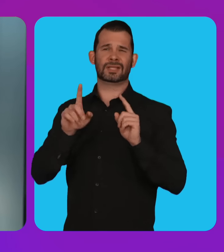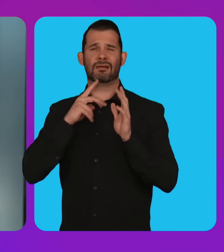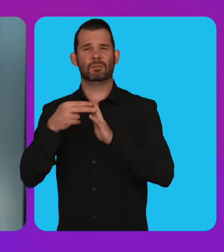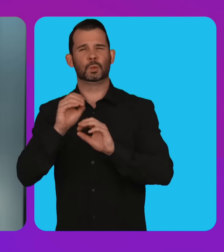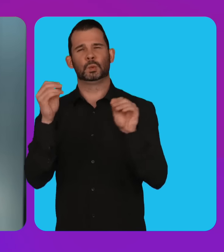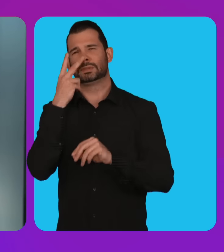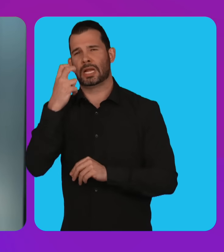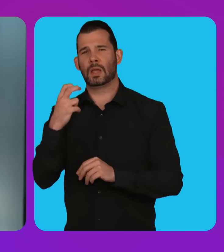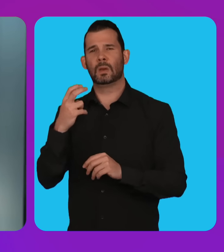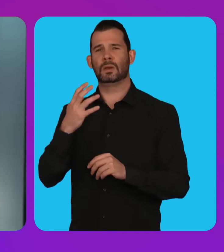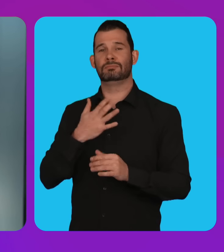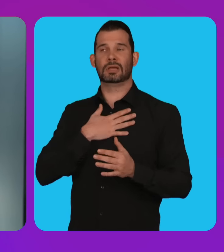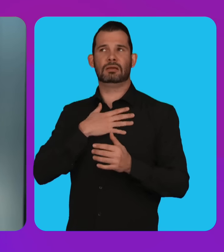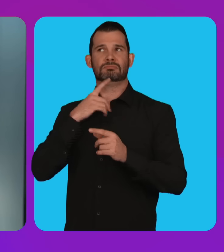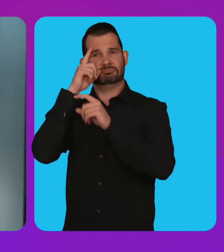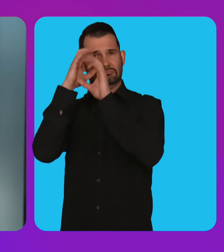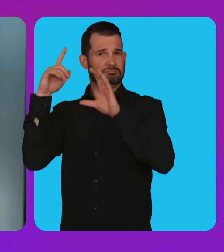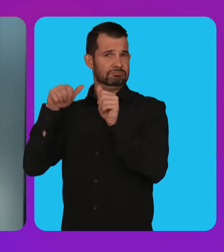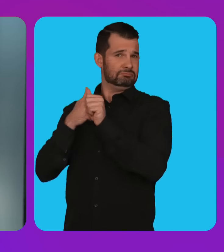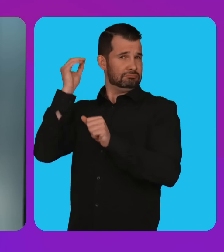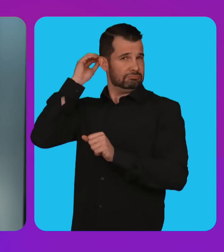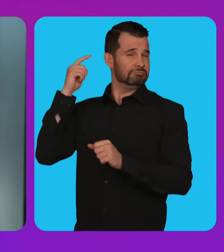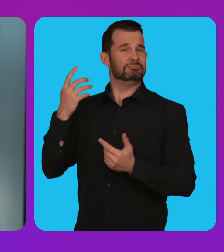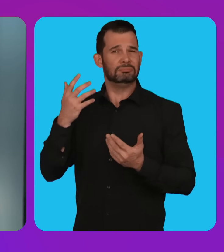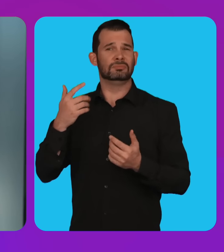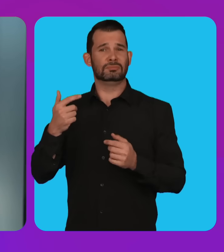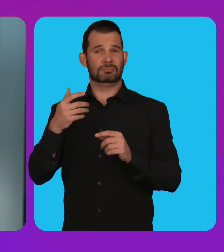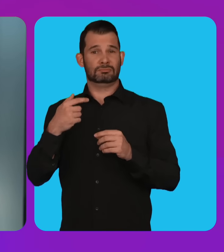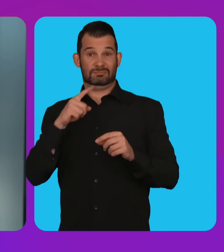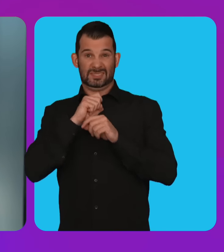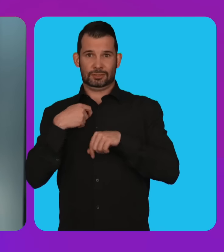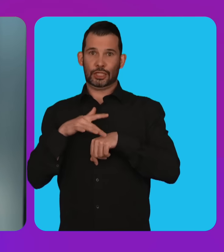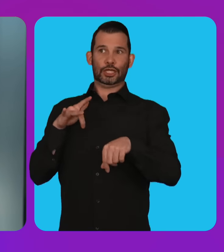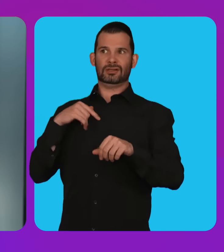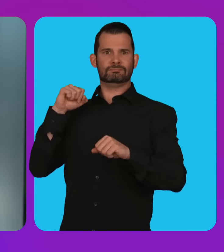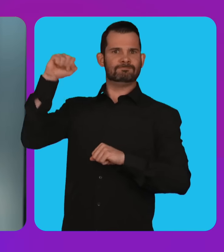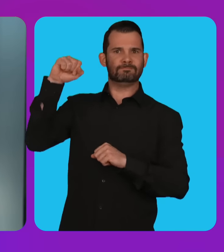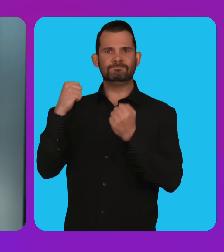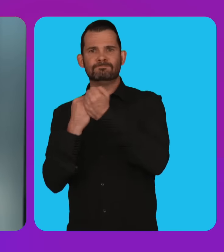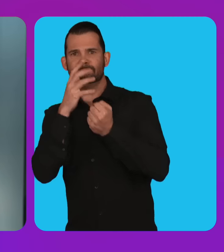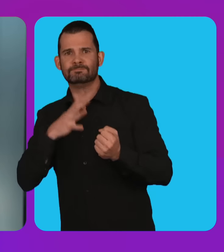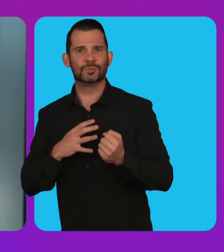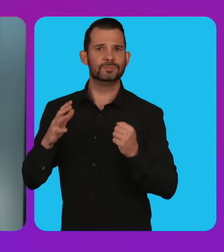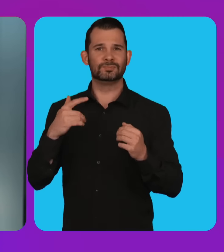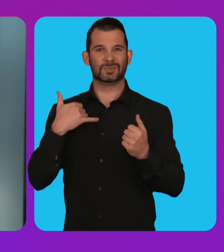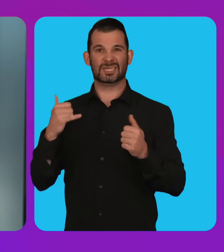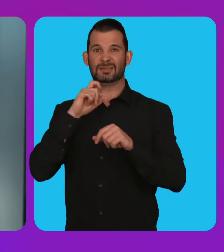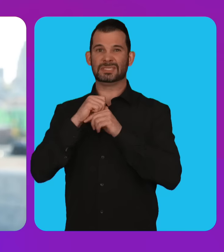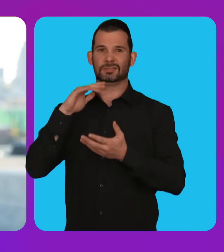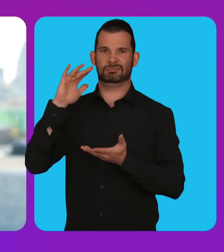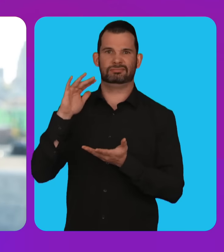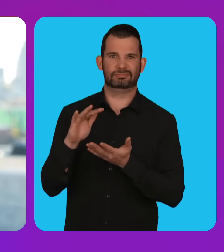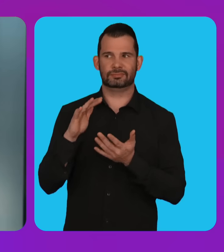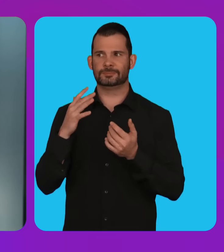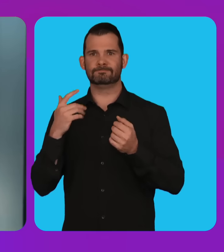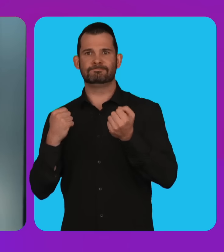that as an early feminist, we're losing ground. As women? As women.